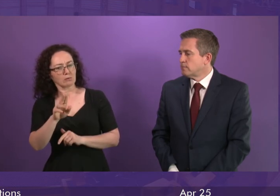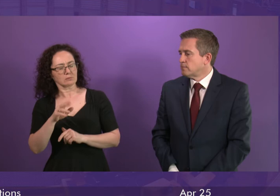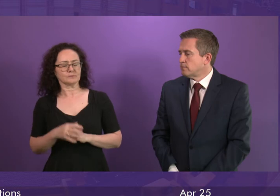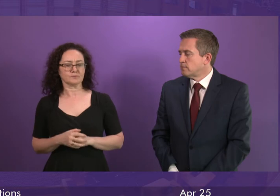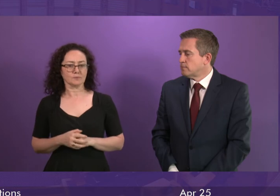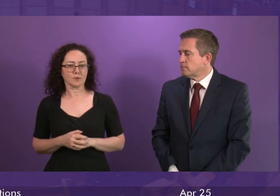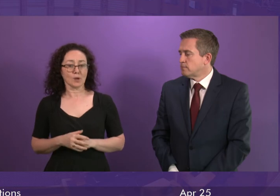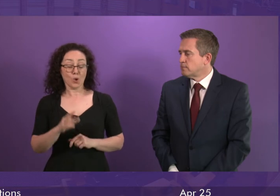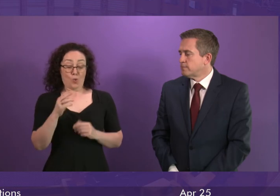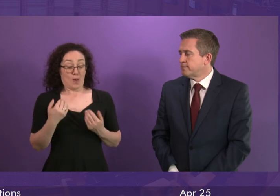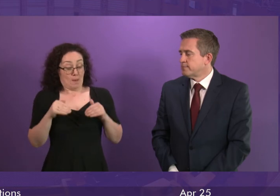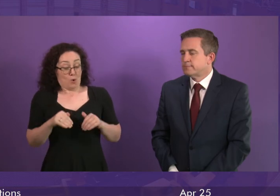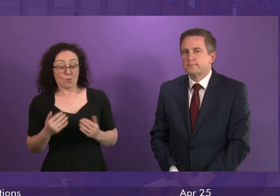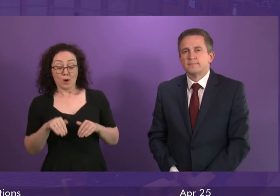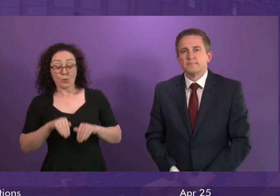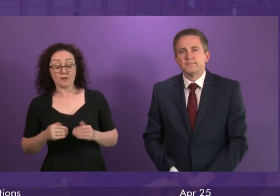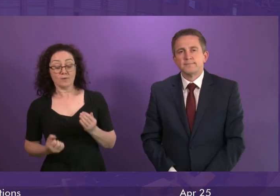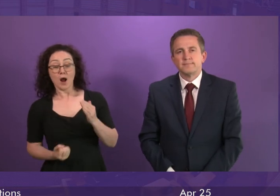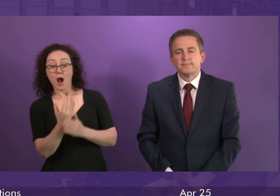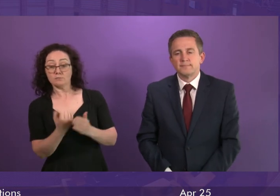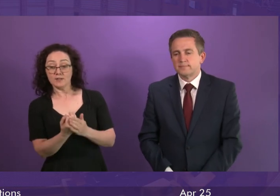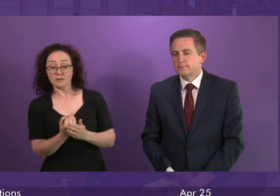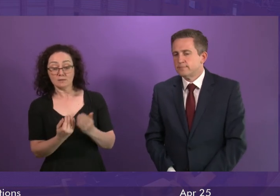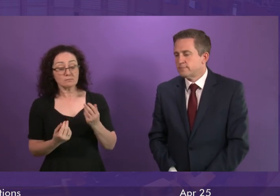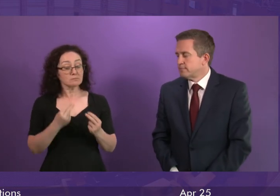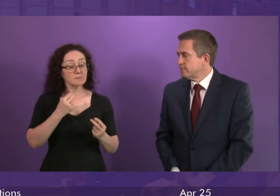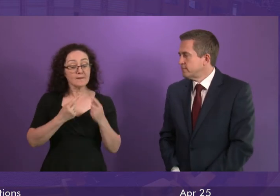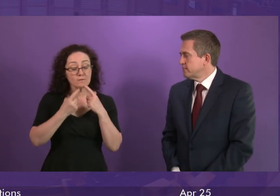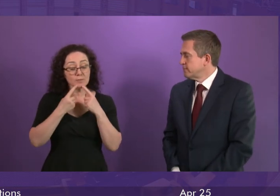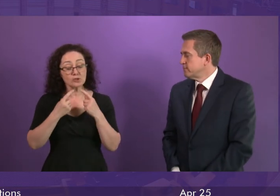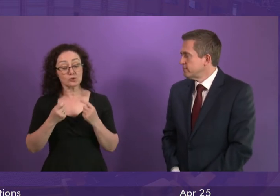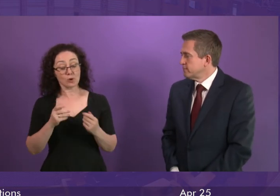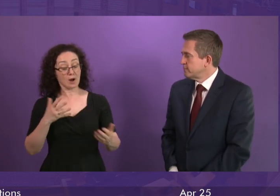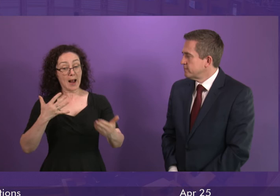get the updated advice from the Committee on Climate Change. If the advice is that we